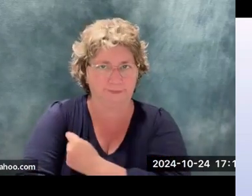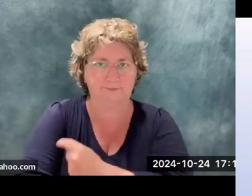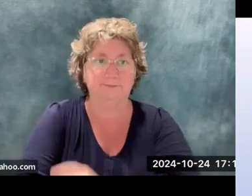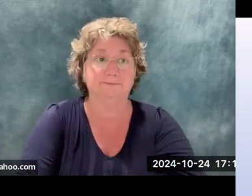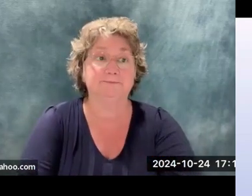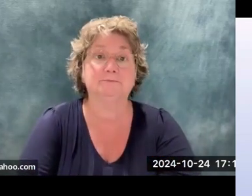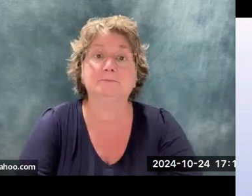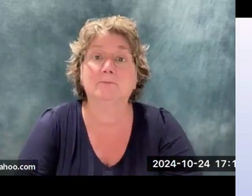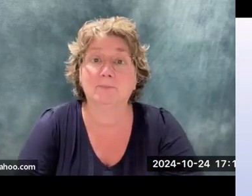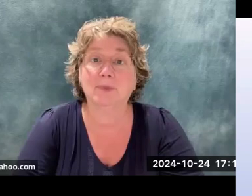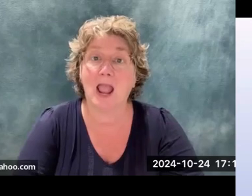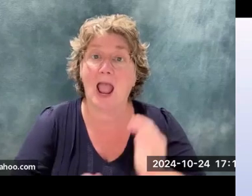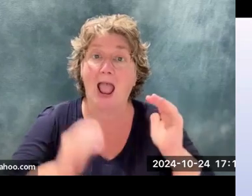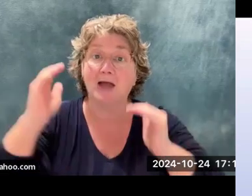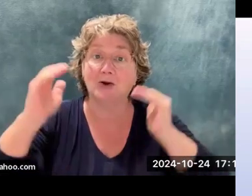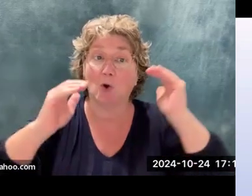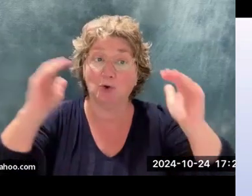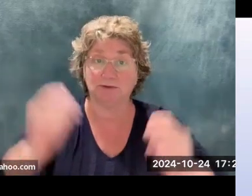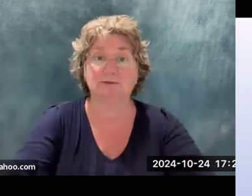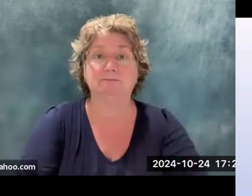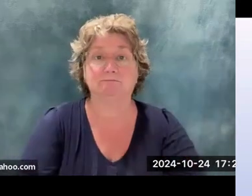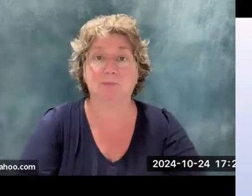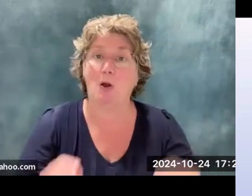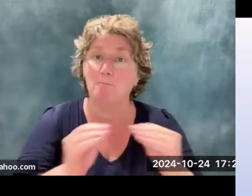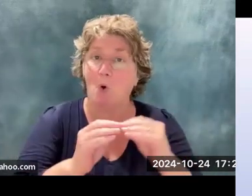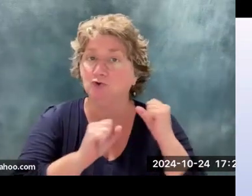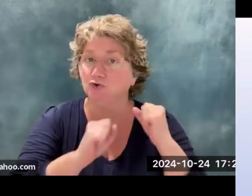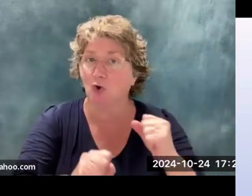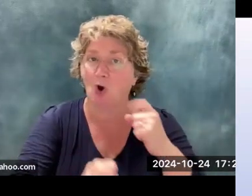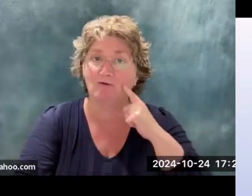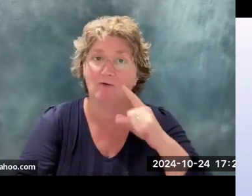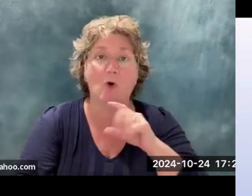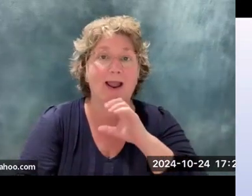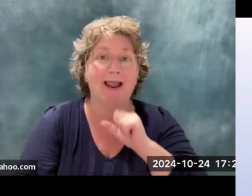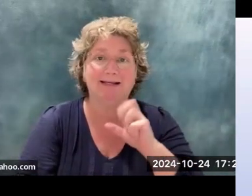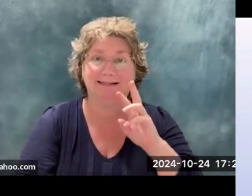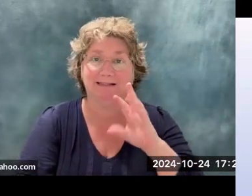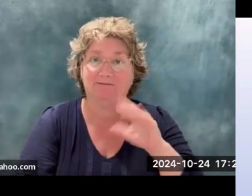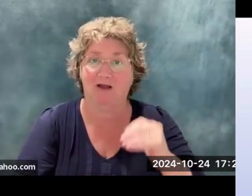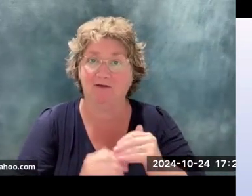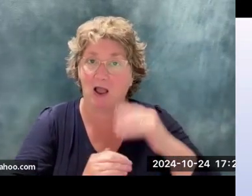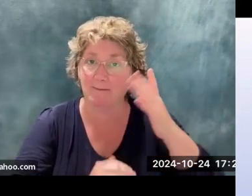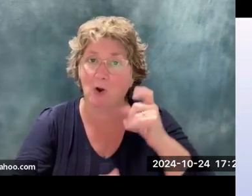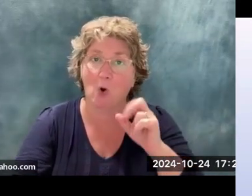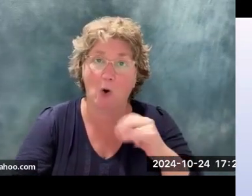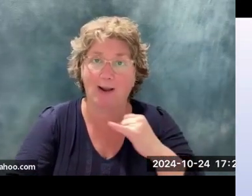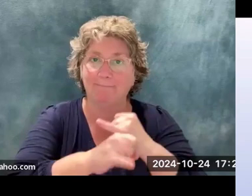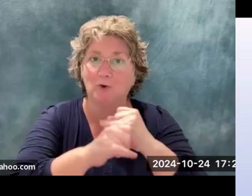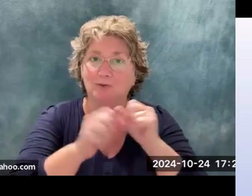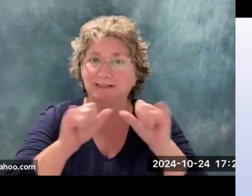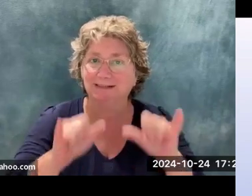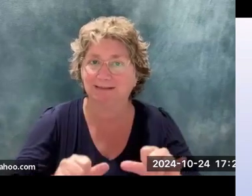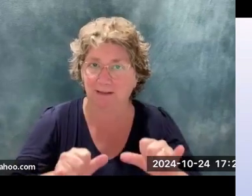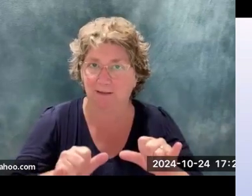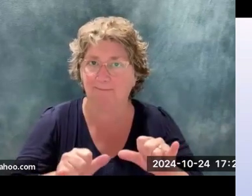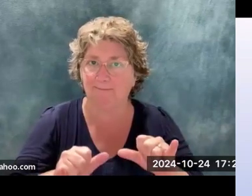doses for persons over the age of 65 or with immunosuppression because those of us my age